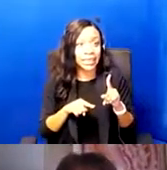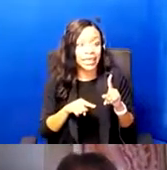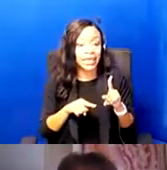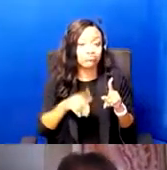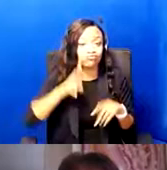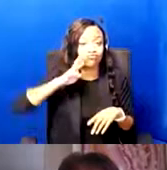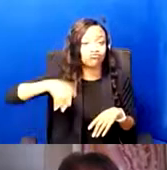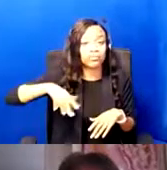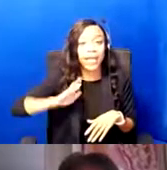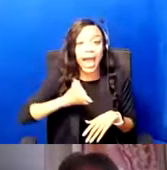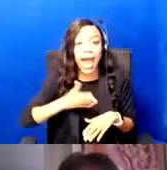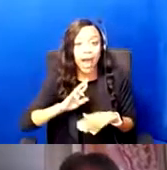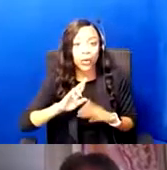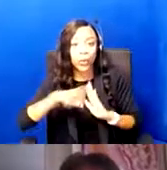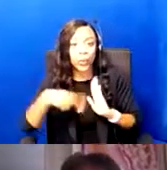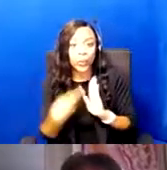relationships with our international colleagues.